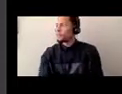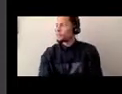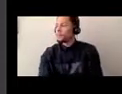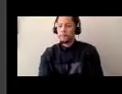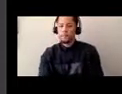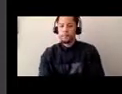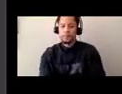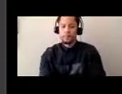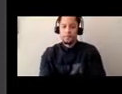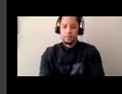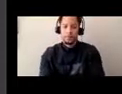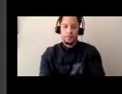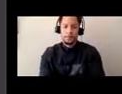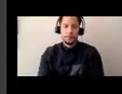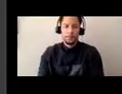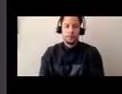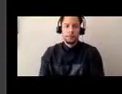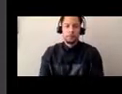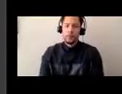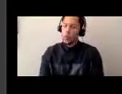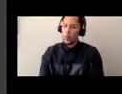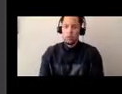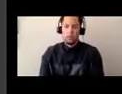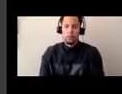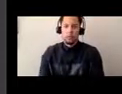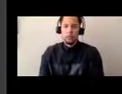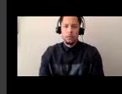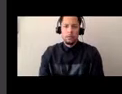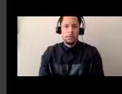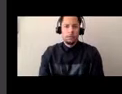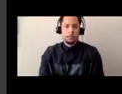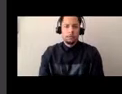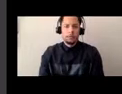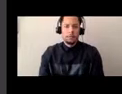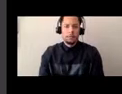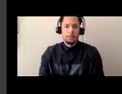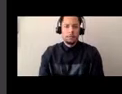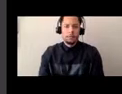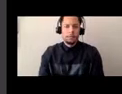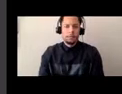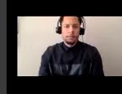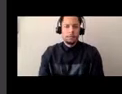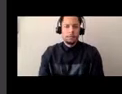So quick.